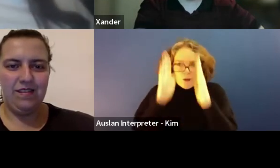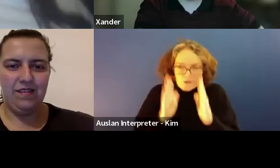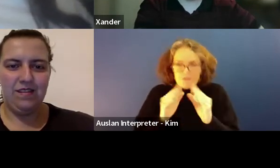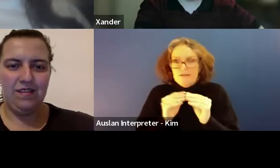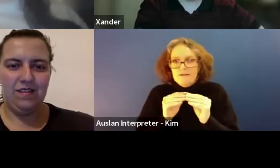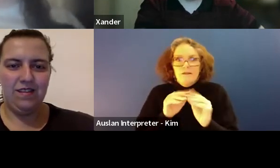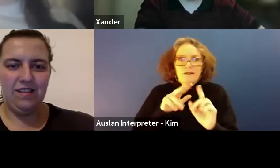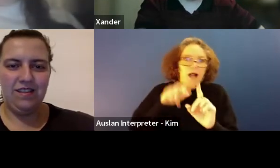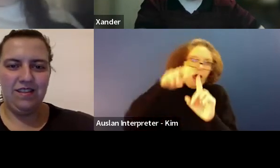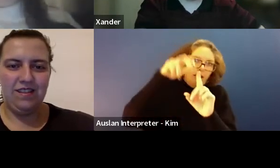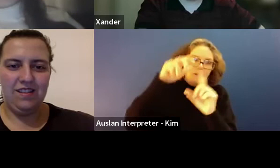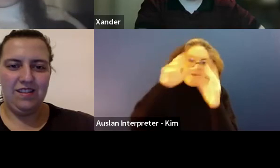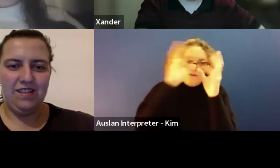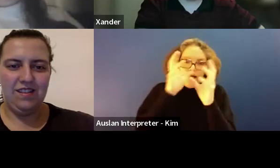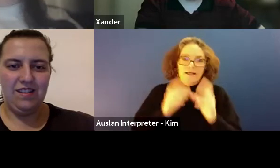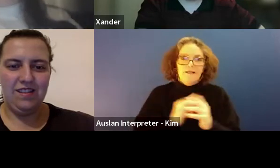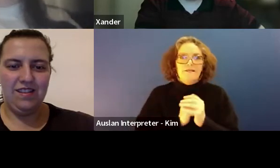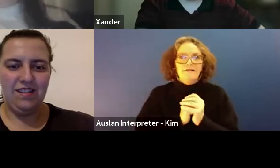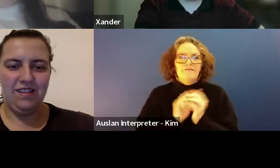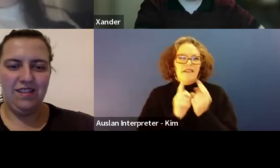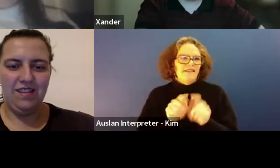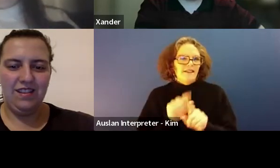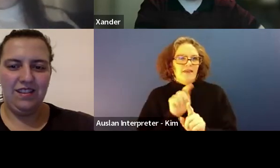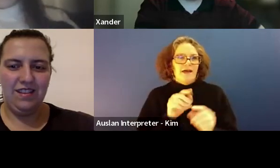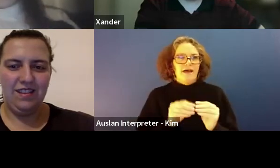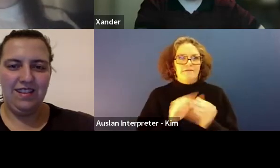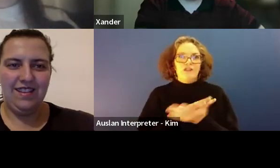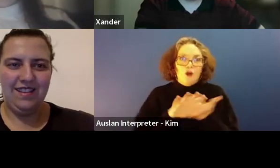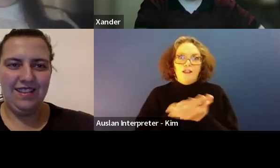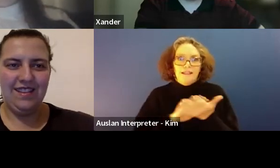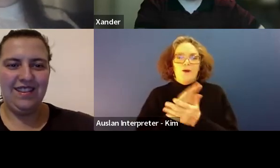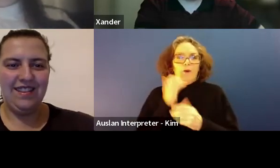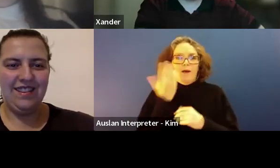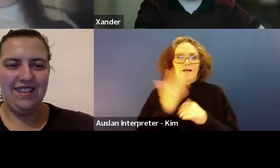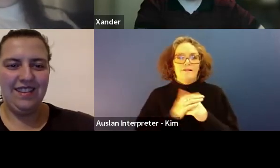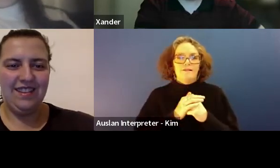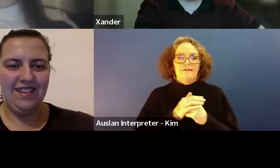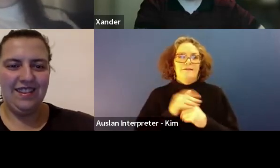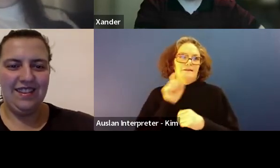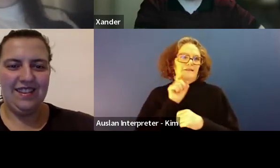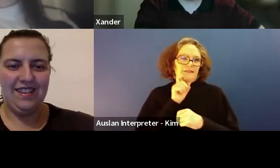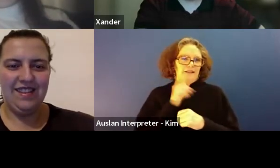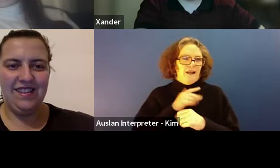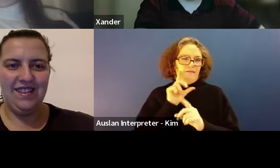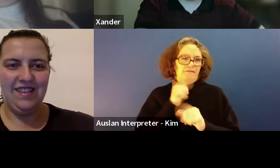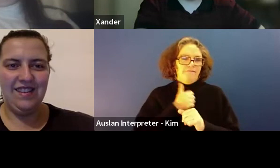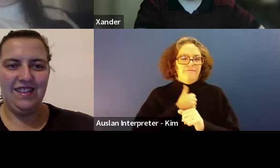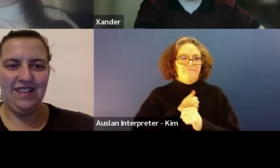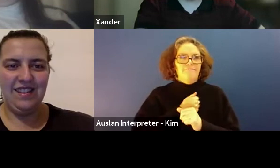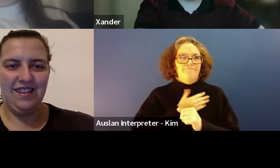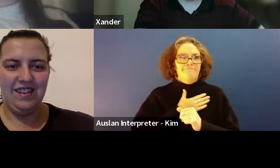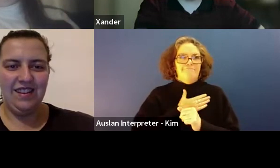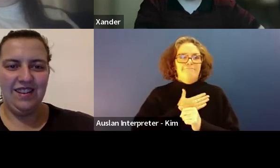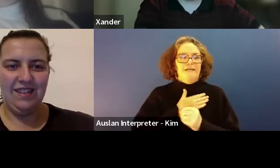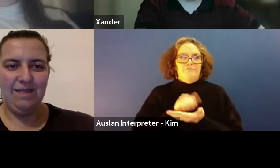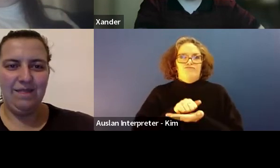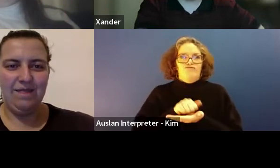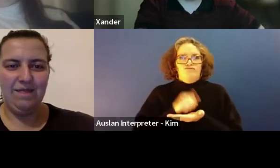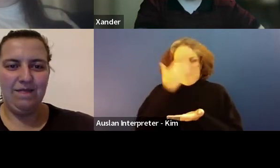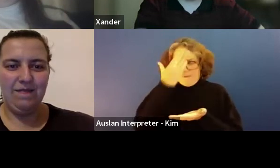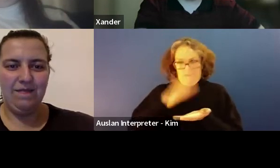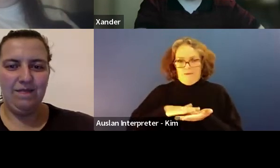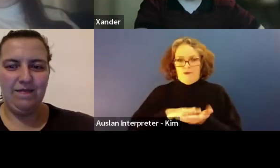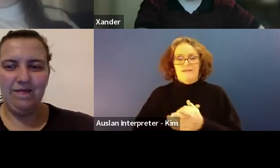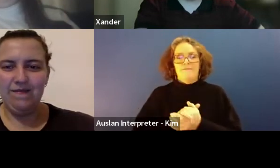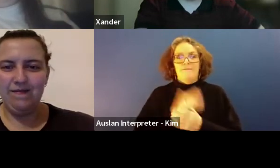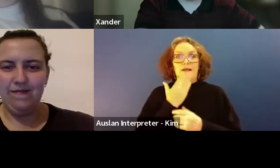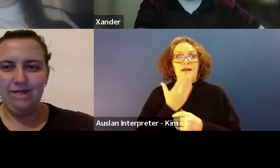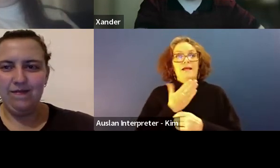trees and yeah doing things that. Yeah, I'm getting JD all the time and I was just have such fond memories of that. So, thanks. I'll pass back to sue and the panelists.